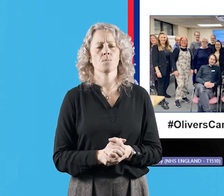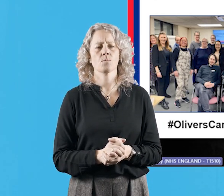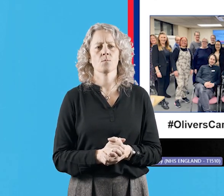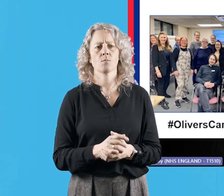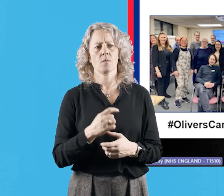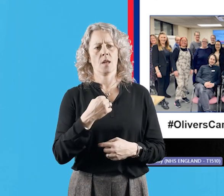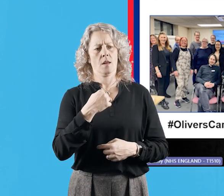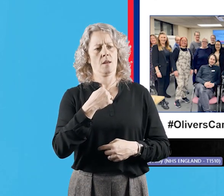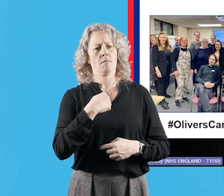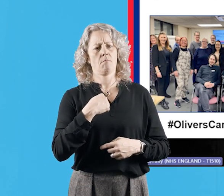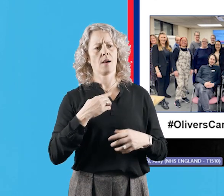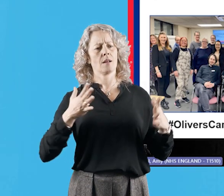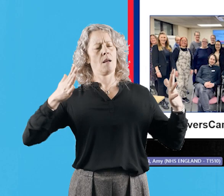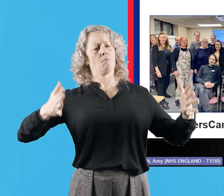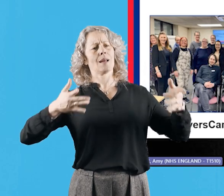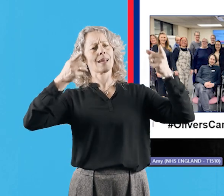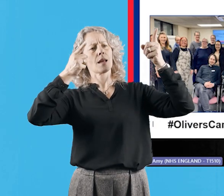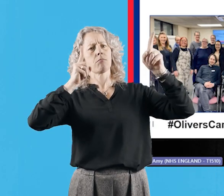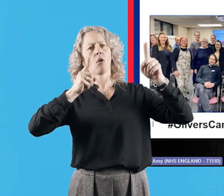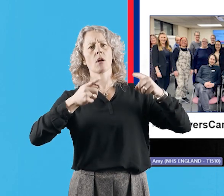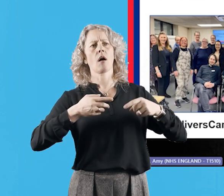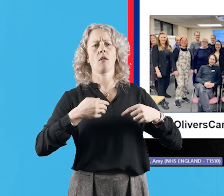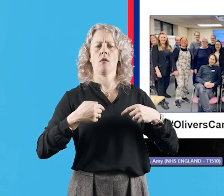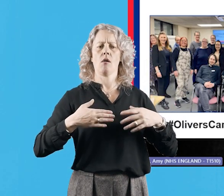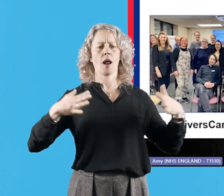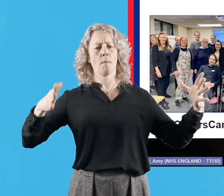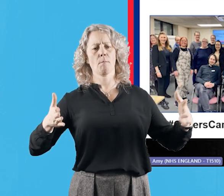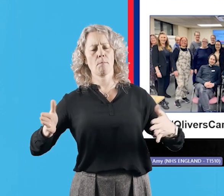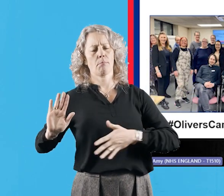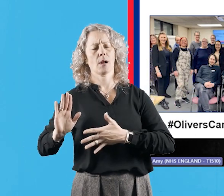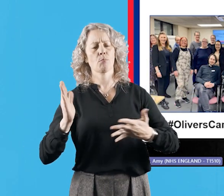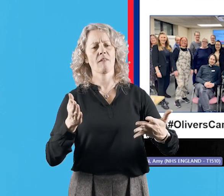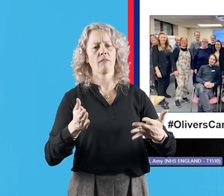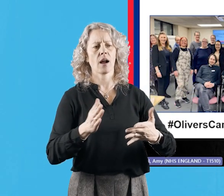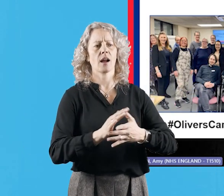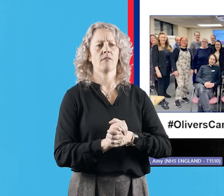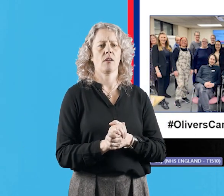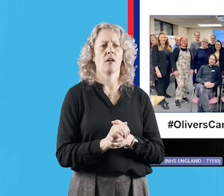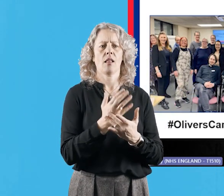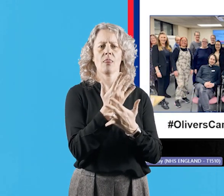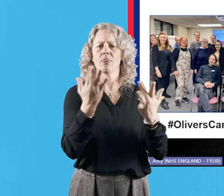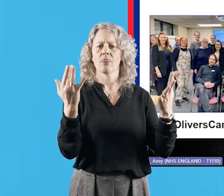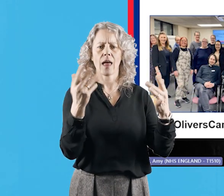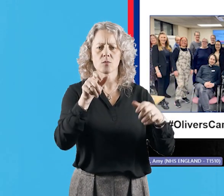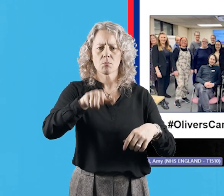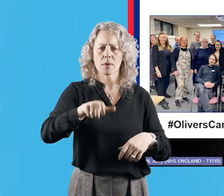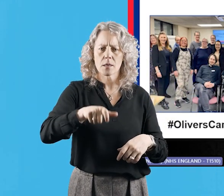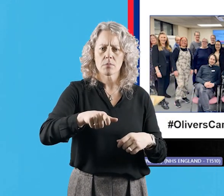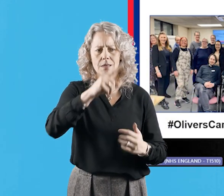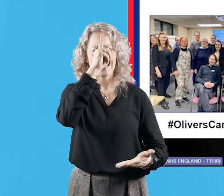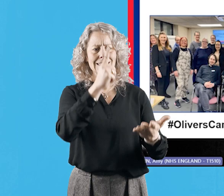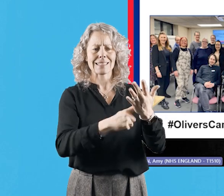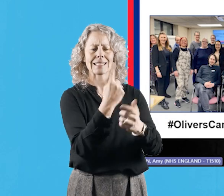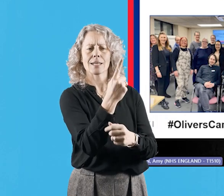if I'm a big employer, or I'm a big provider or and employ thousands of people, how do I decide who does it first? It's